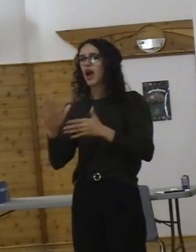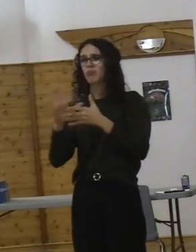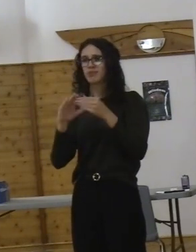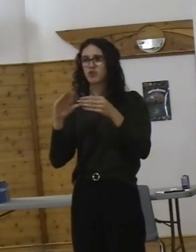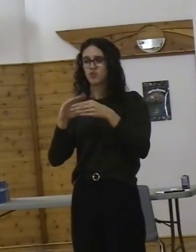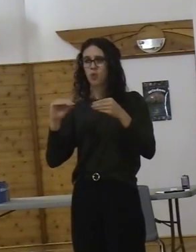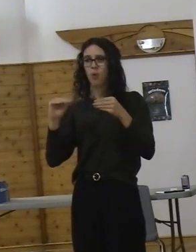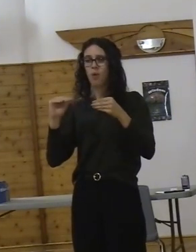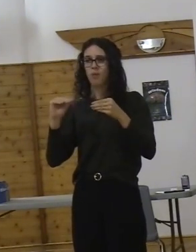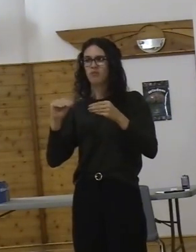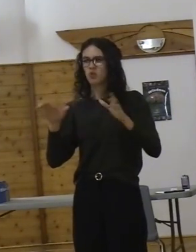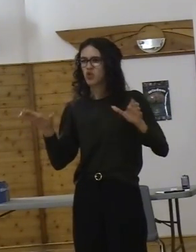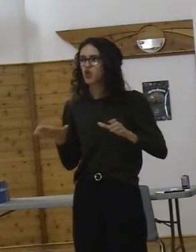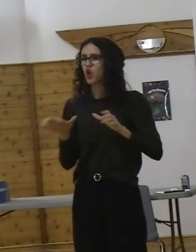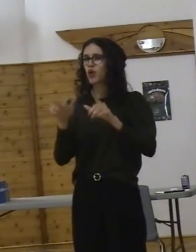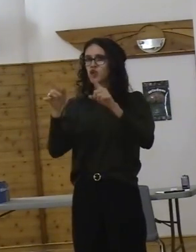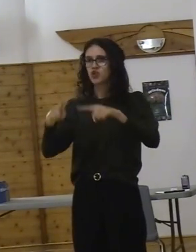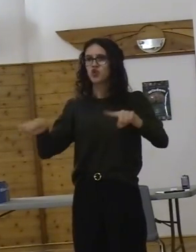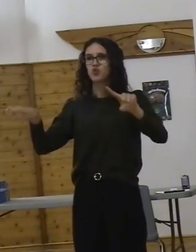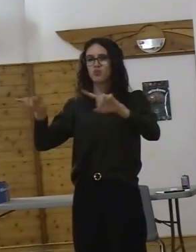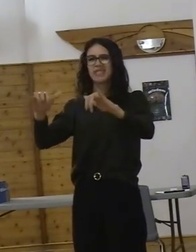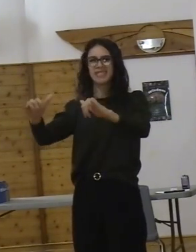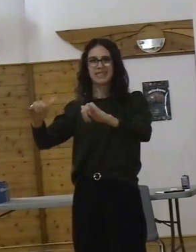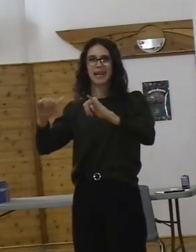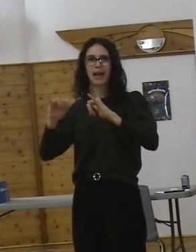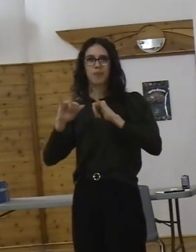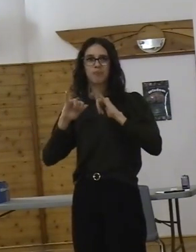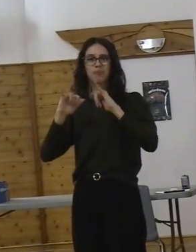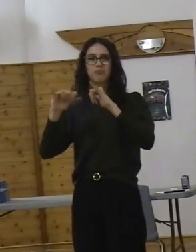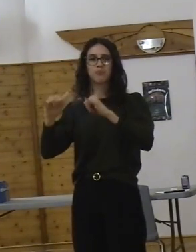colonialism systemic racism